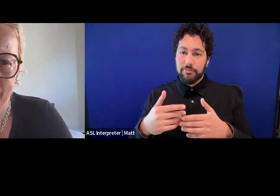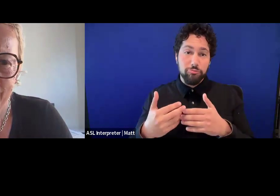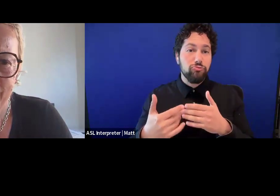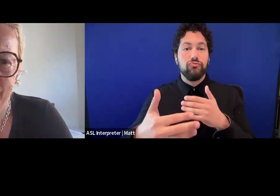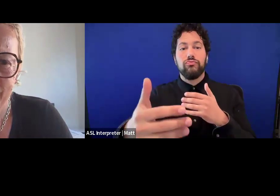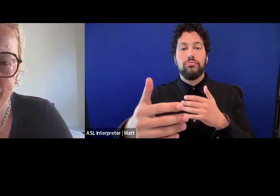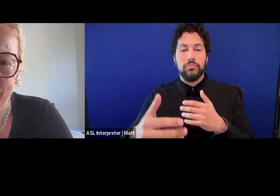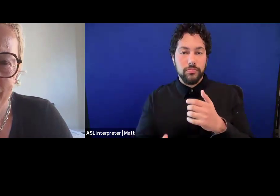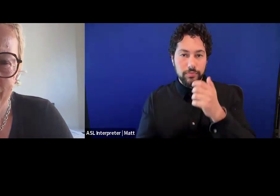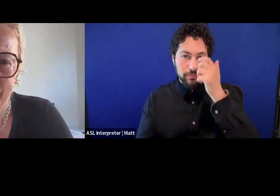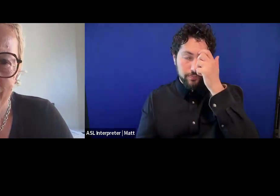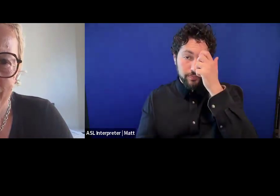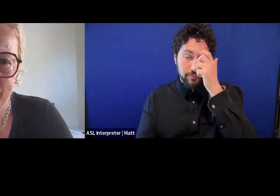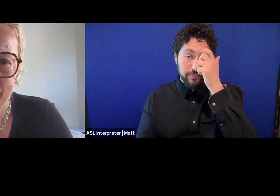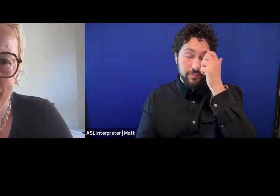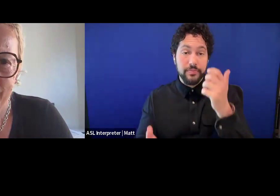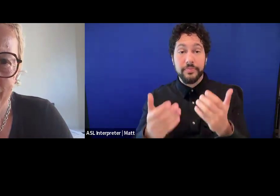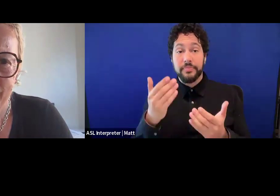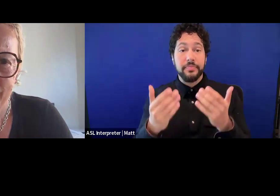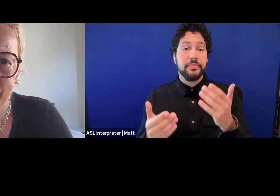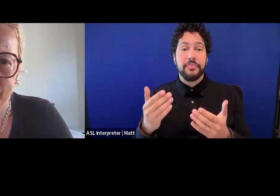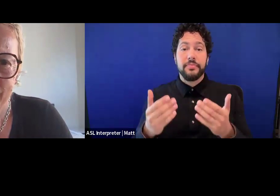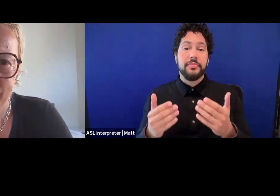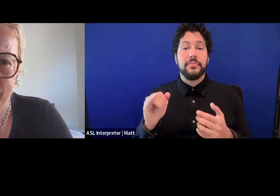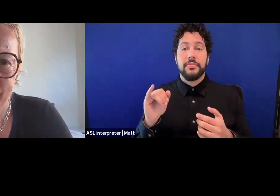Maybe if, um…